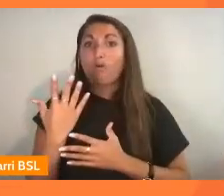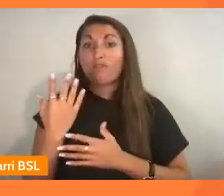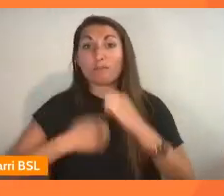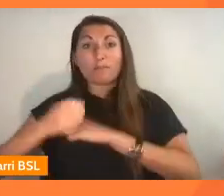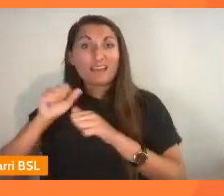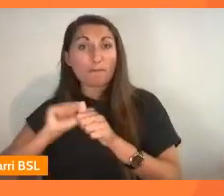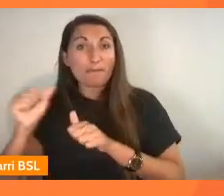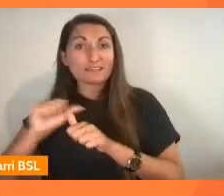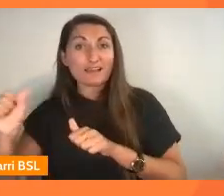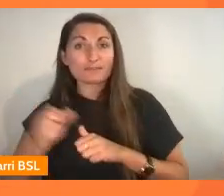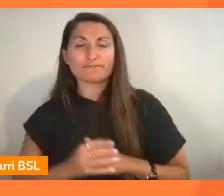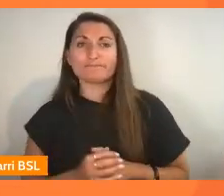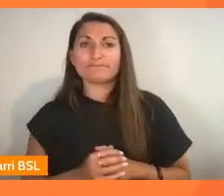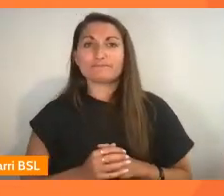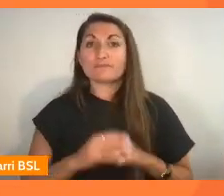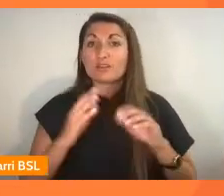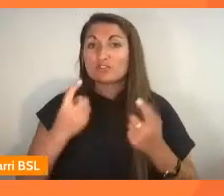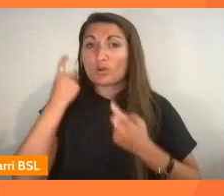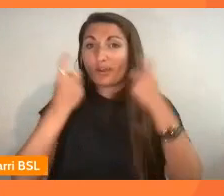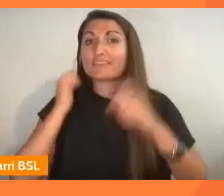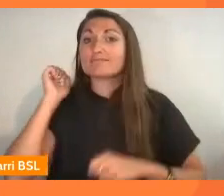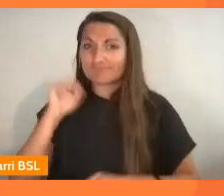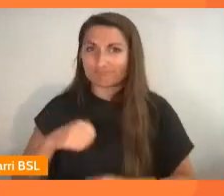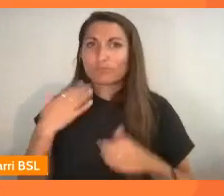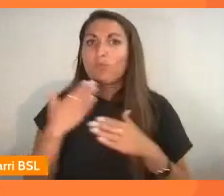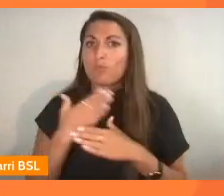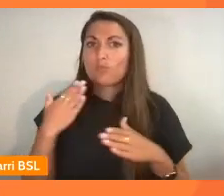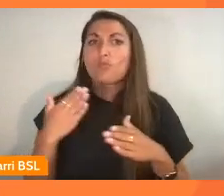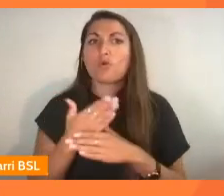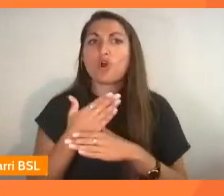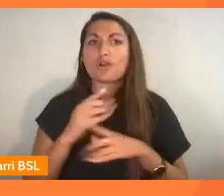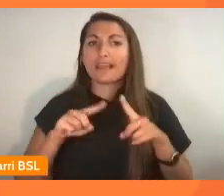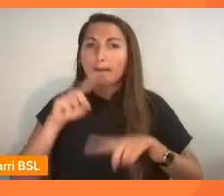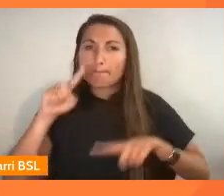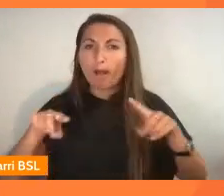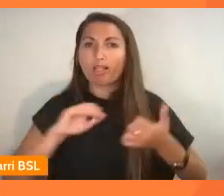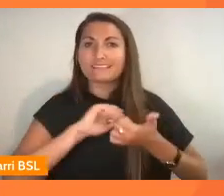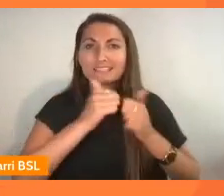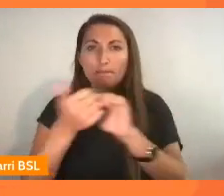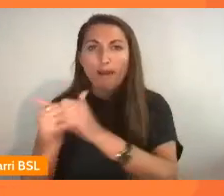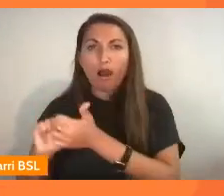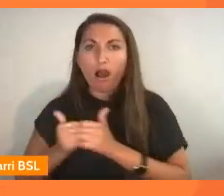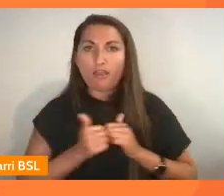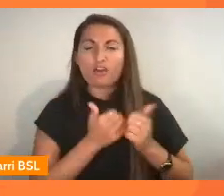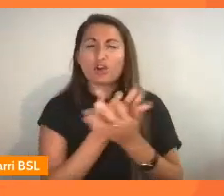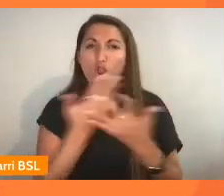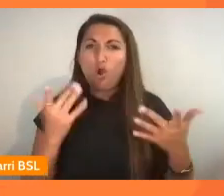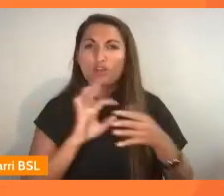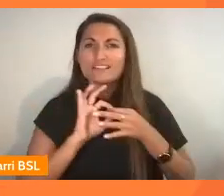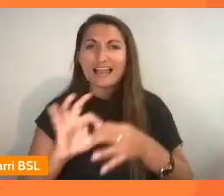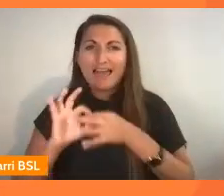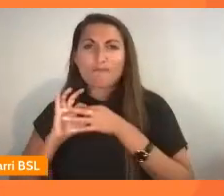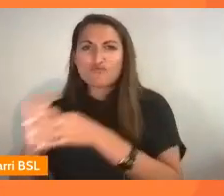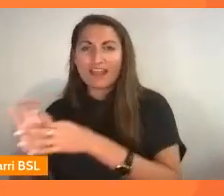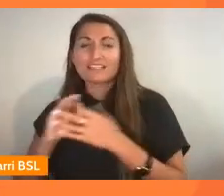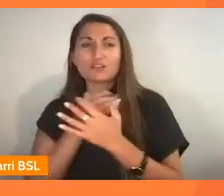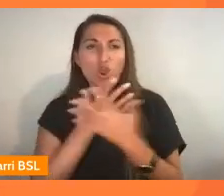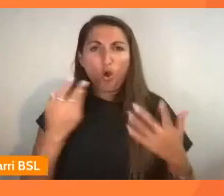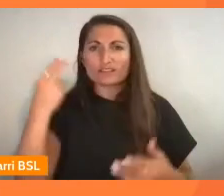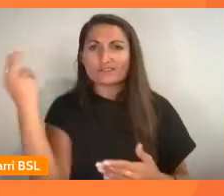So I think, working in a kind of multipartnered with lots of collaborators, lots of artists.